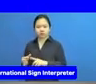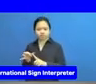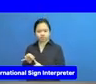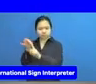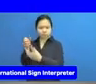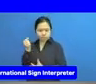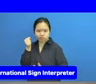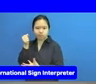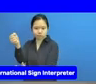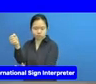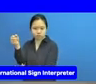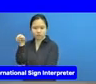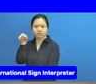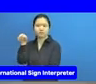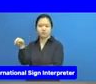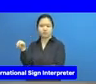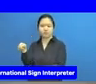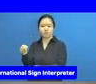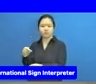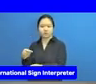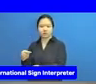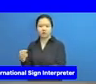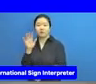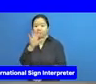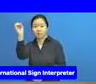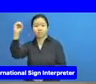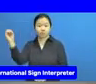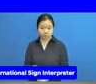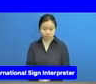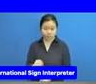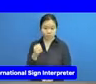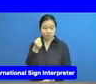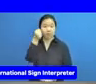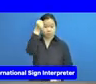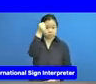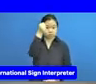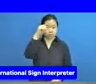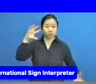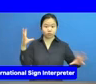So it means that proposals will need to include a finished artistic work, finished artistic production